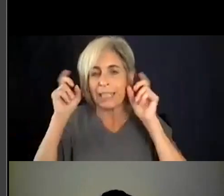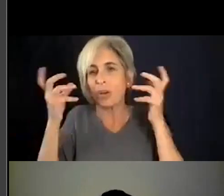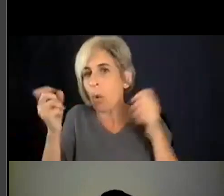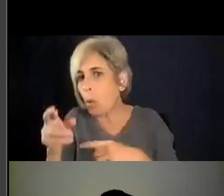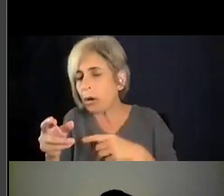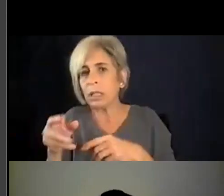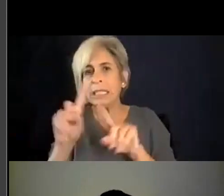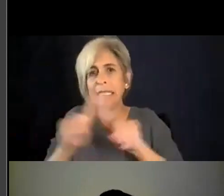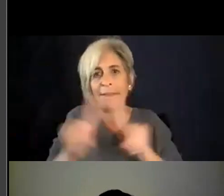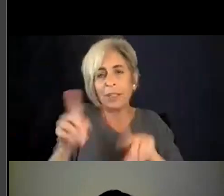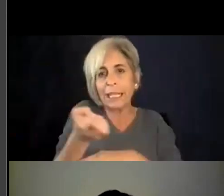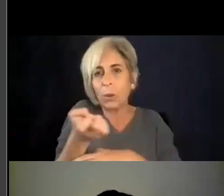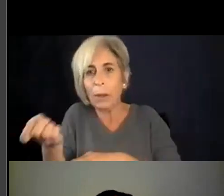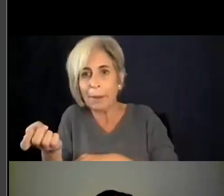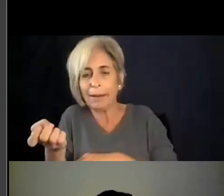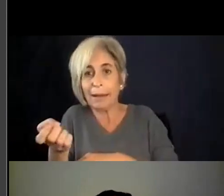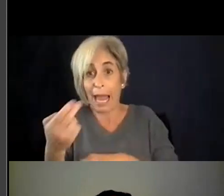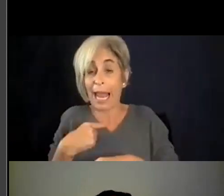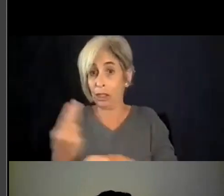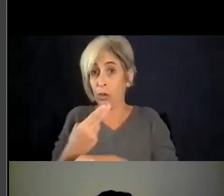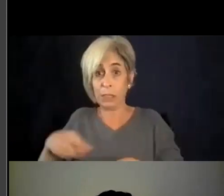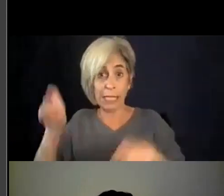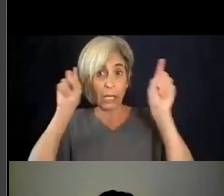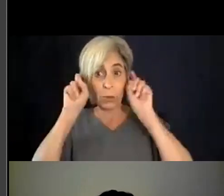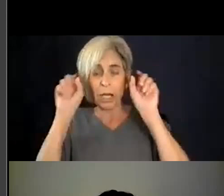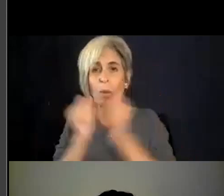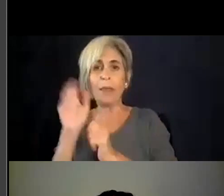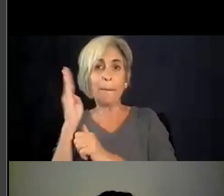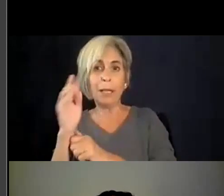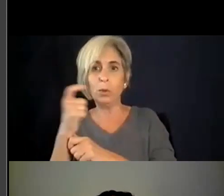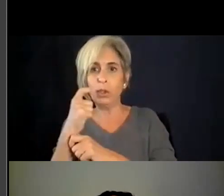used hearing aids with Bluetooth capabilities so that I could stream